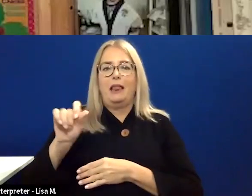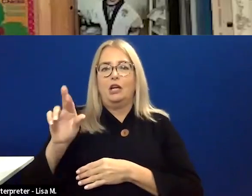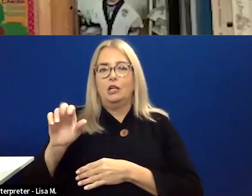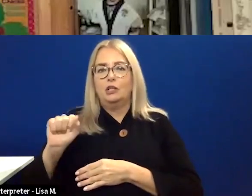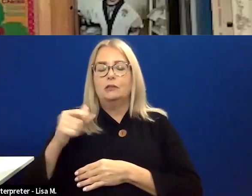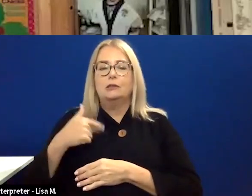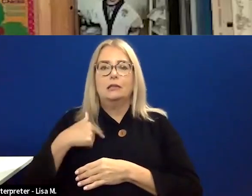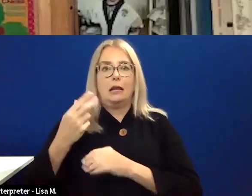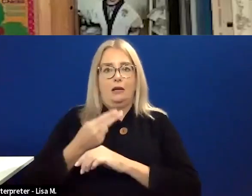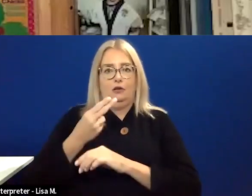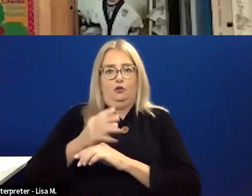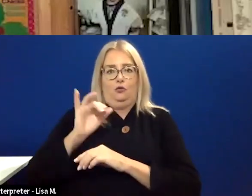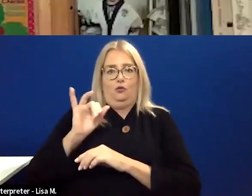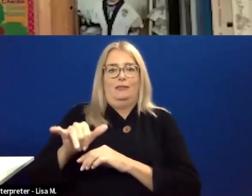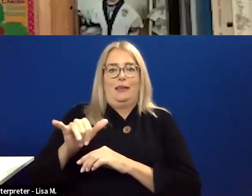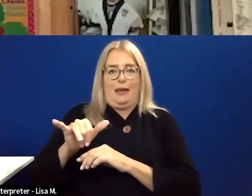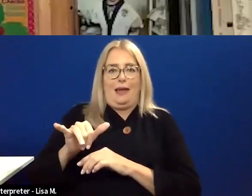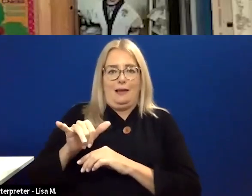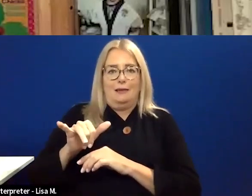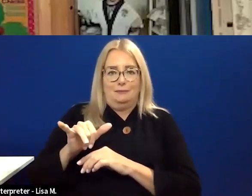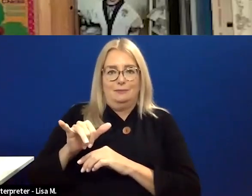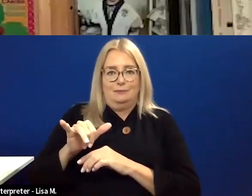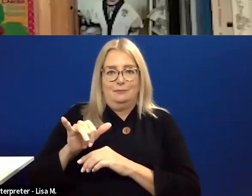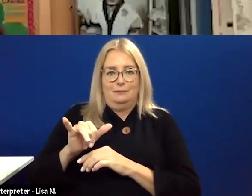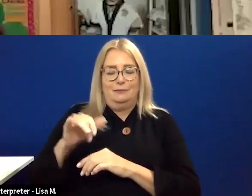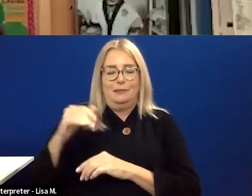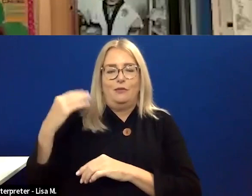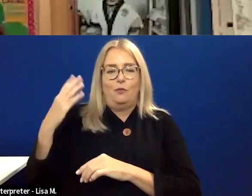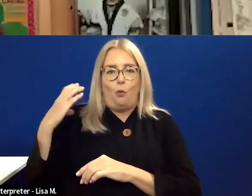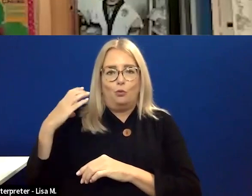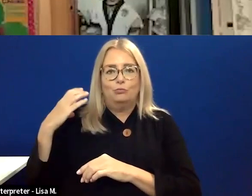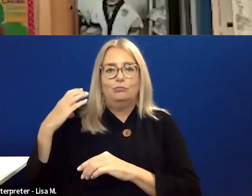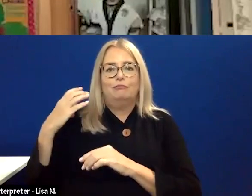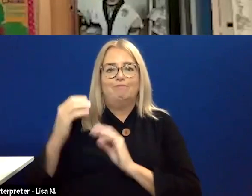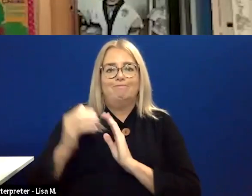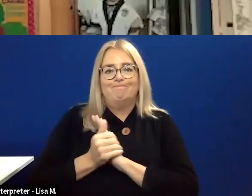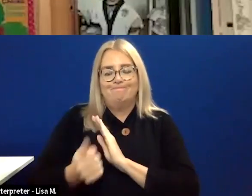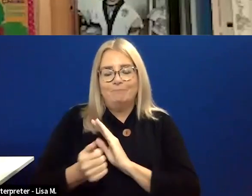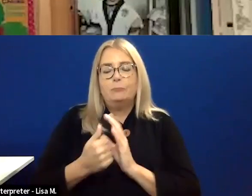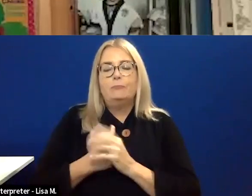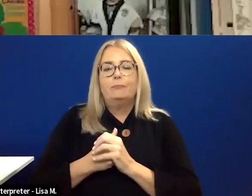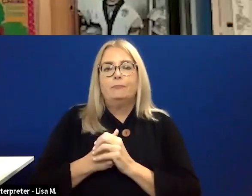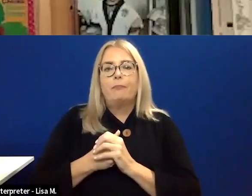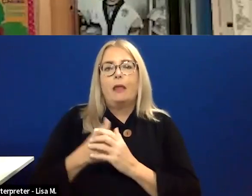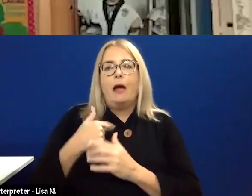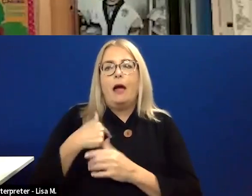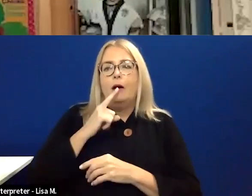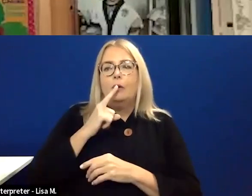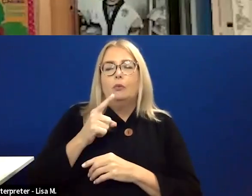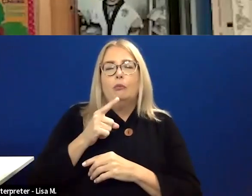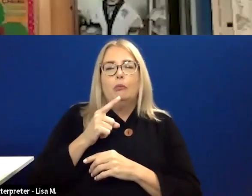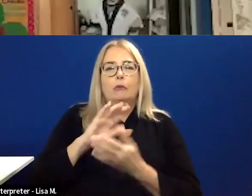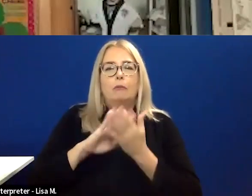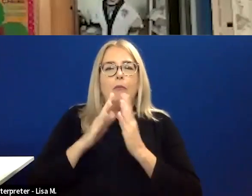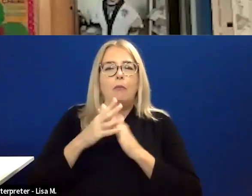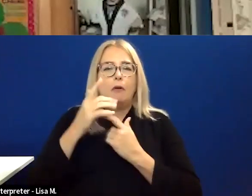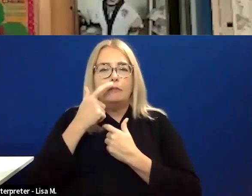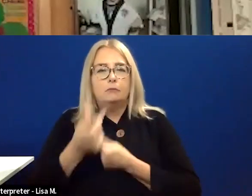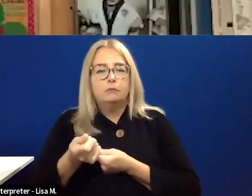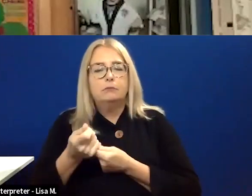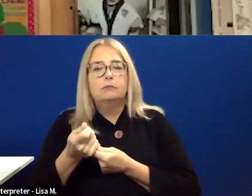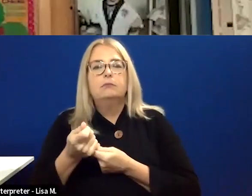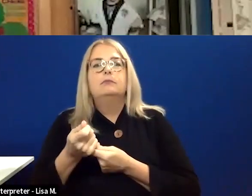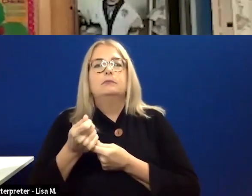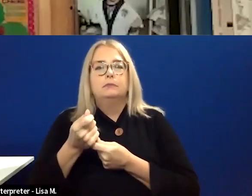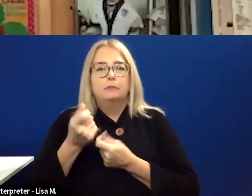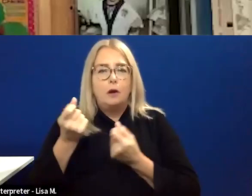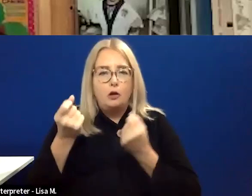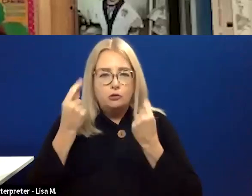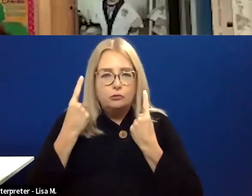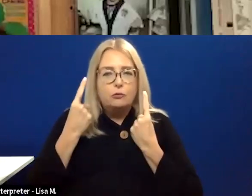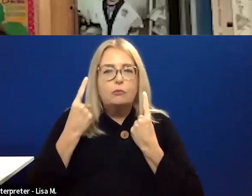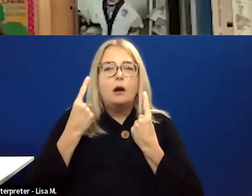uh that reading first time um I uh really became interested in comprehension uh because of language